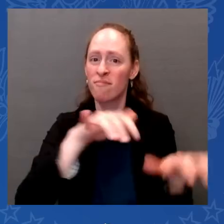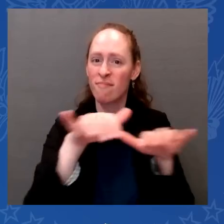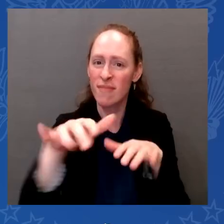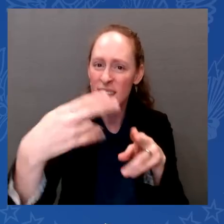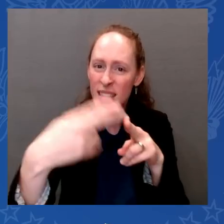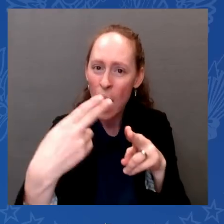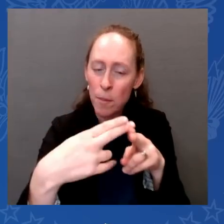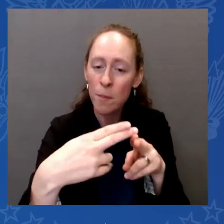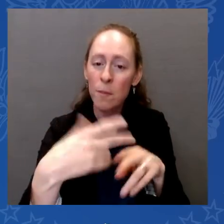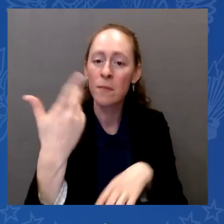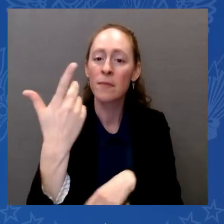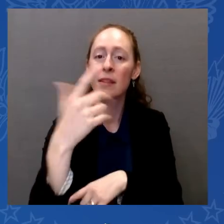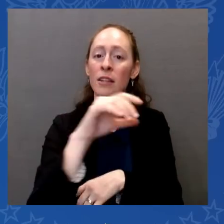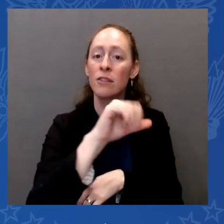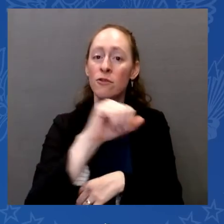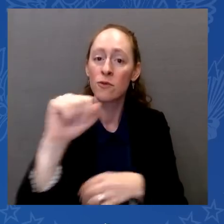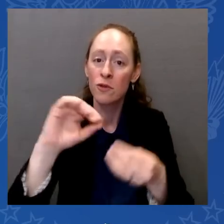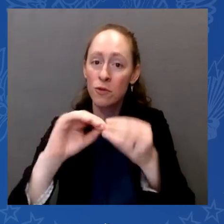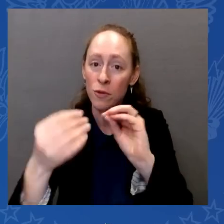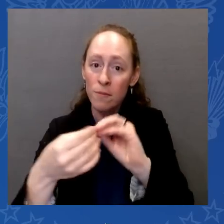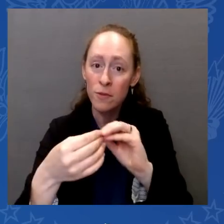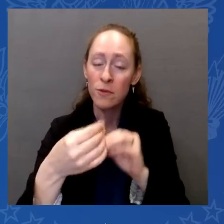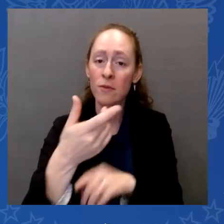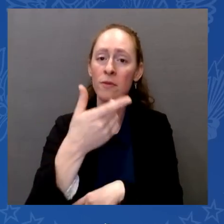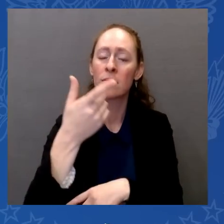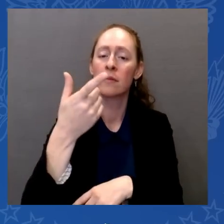No forms to upload. No special log-in to remember.